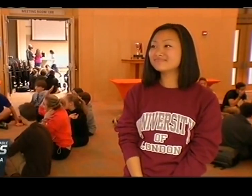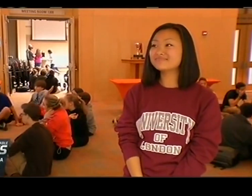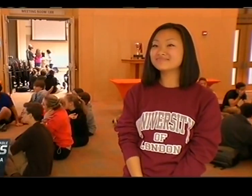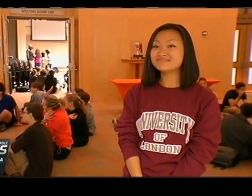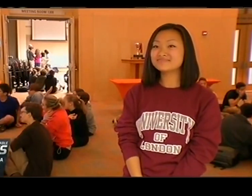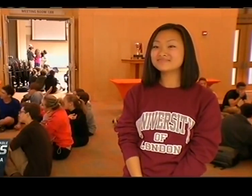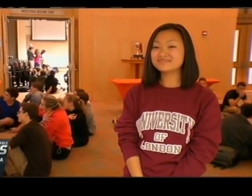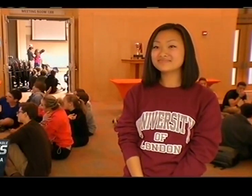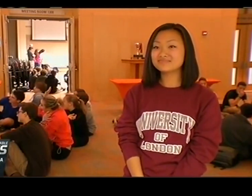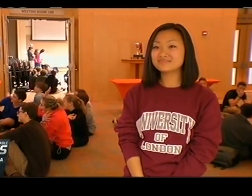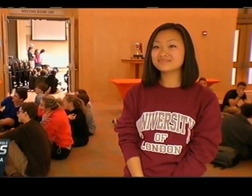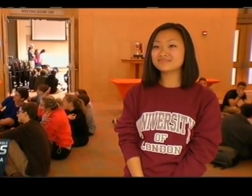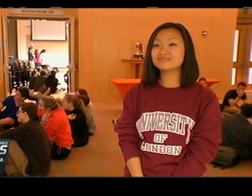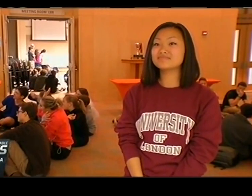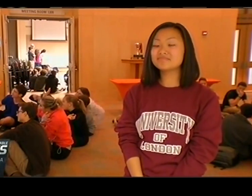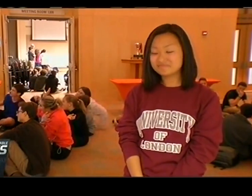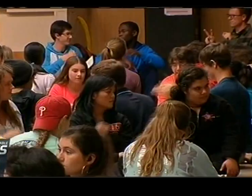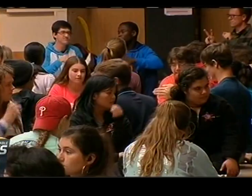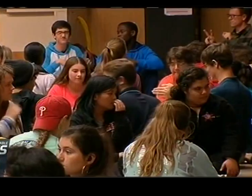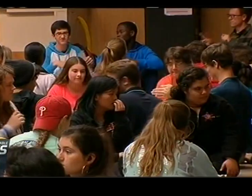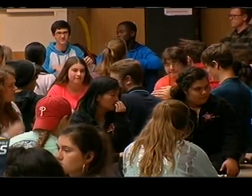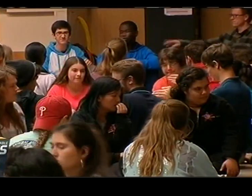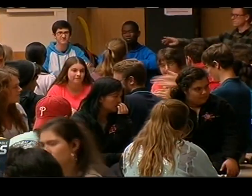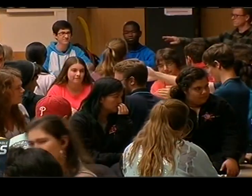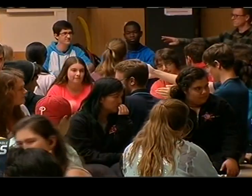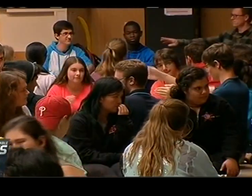can socialize and learn more about each other.